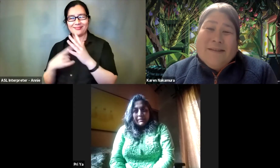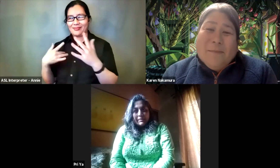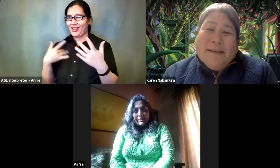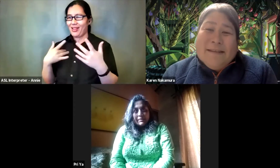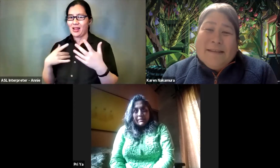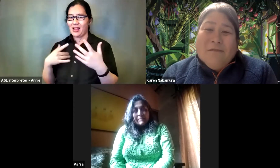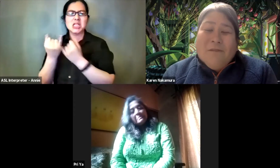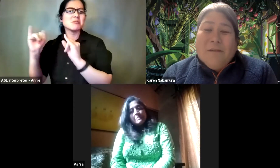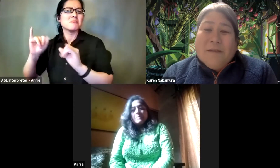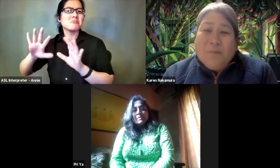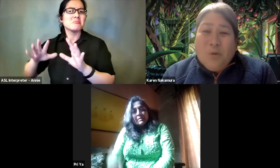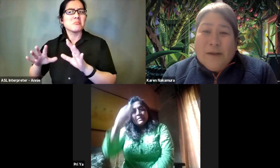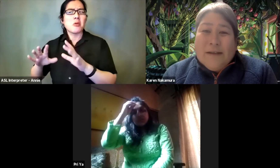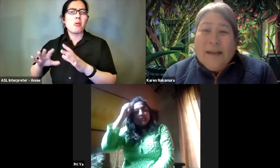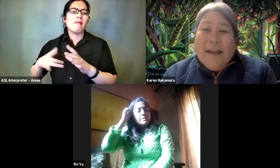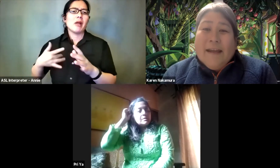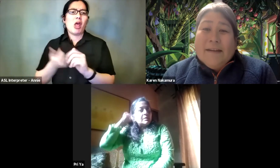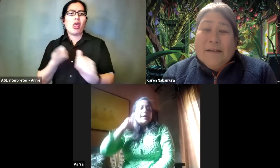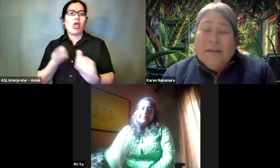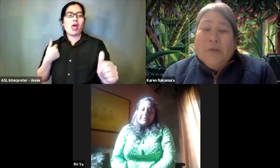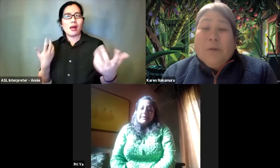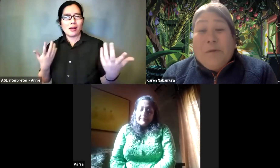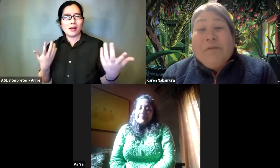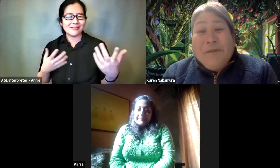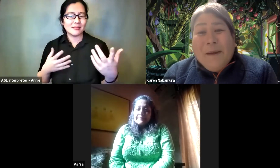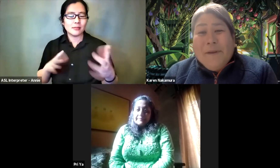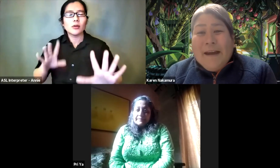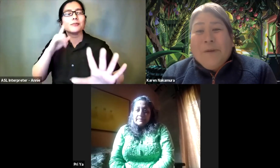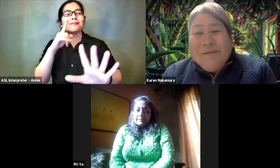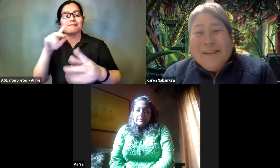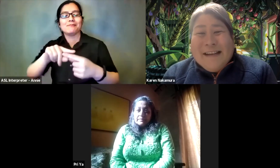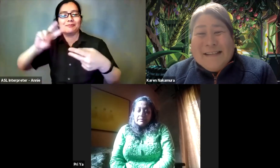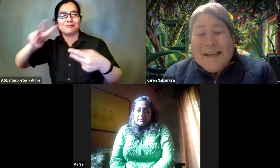the basis of love and support and yeah, but when we remember that we can realize that,